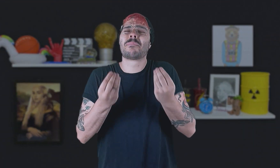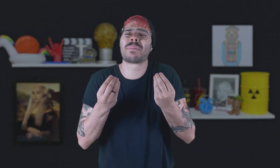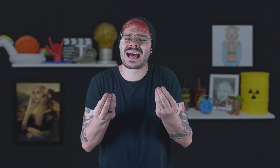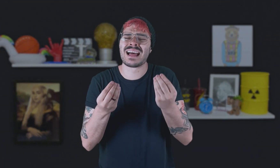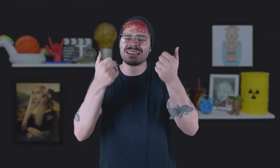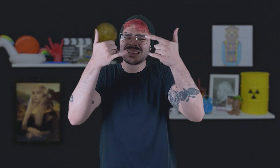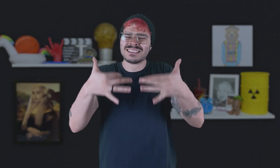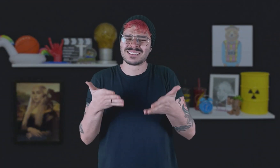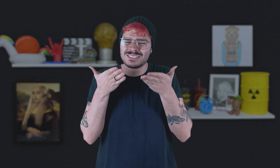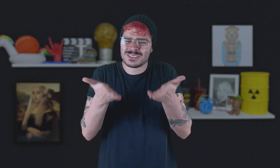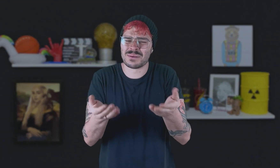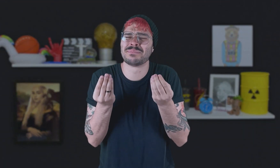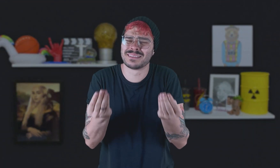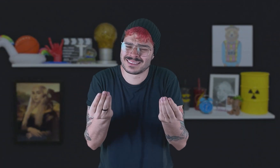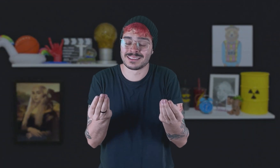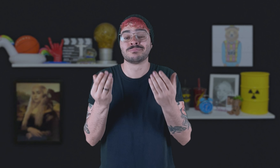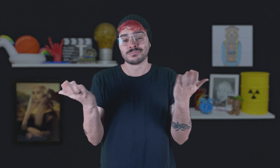What's that for?